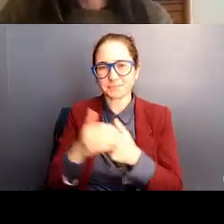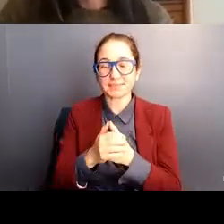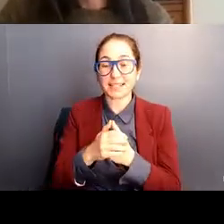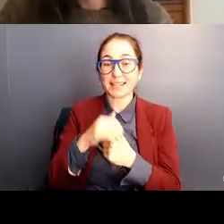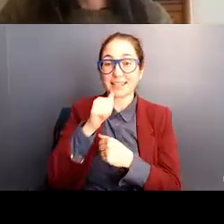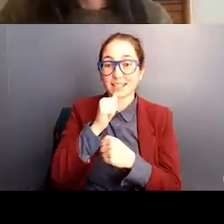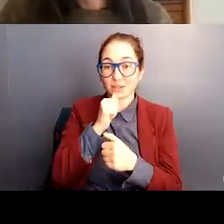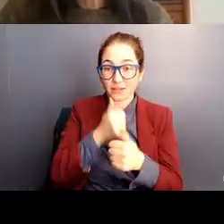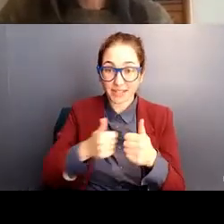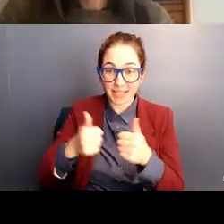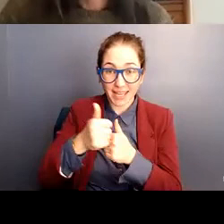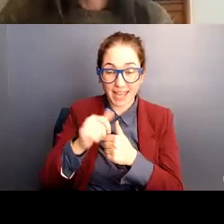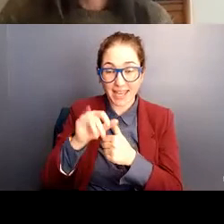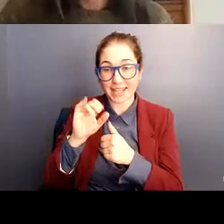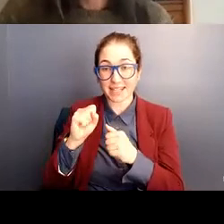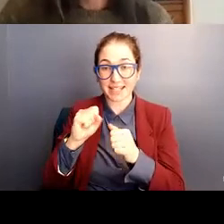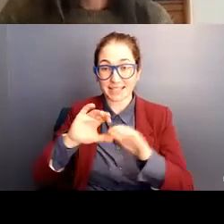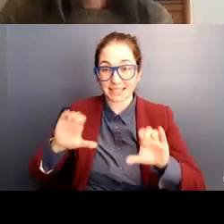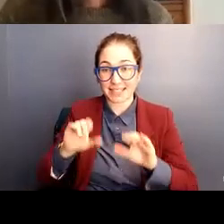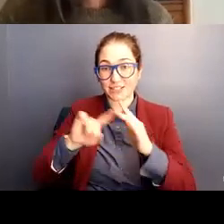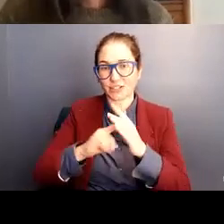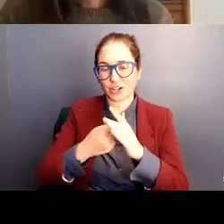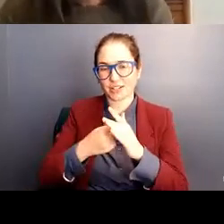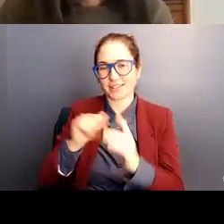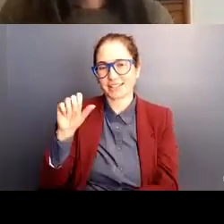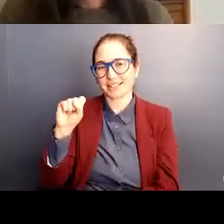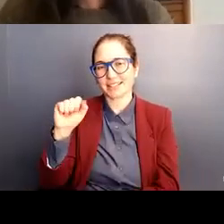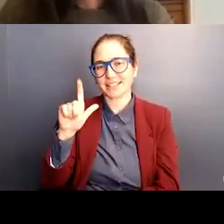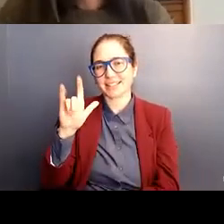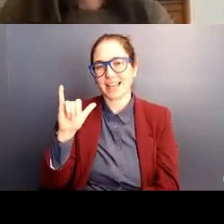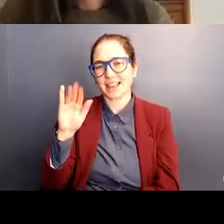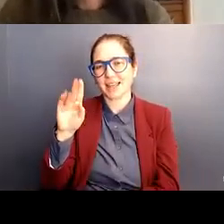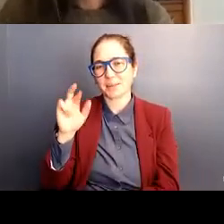is getting started. By Sally Berger. I know this feels like a lot